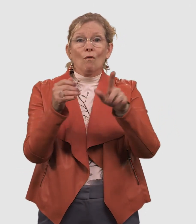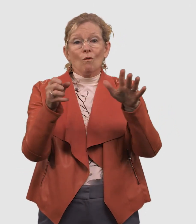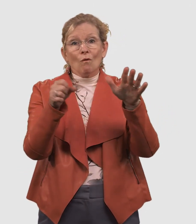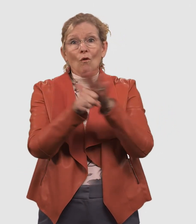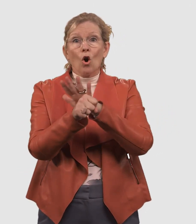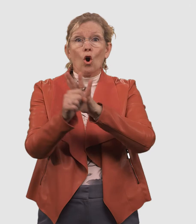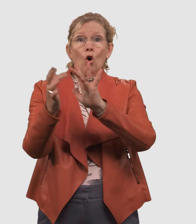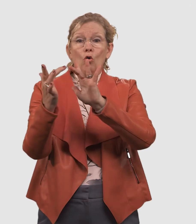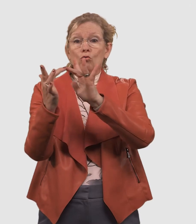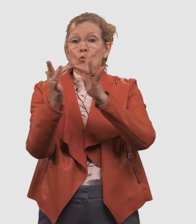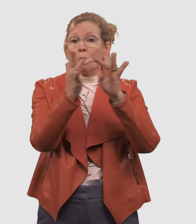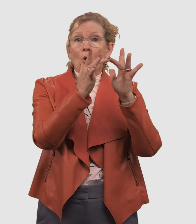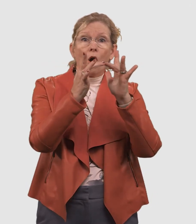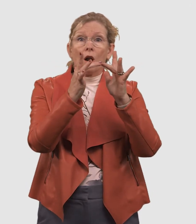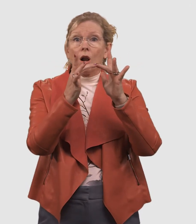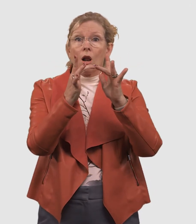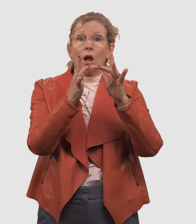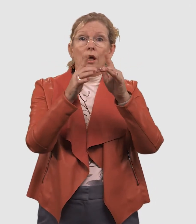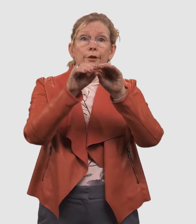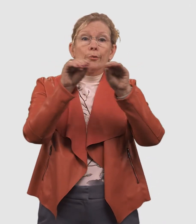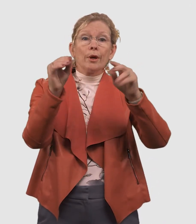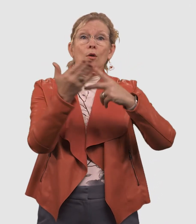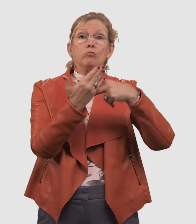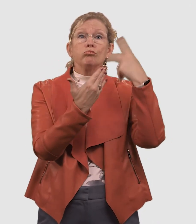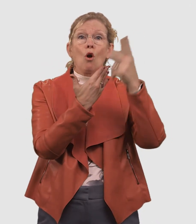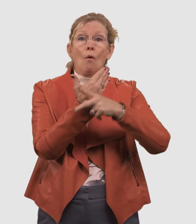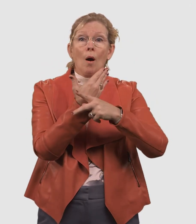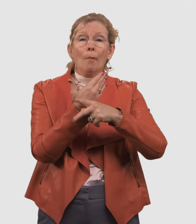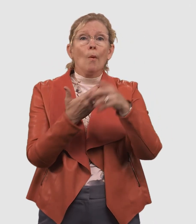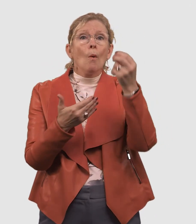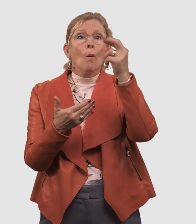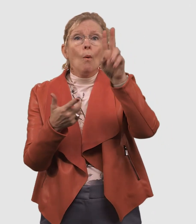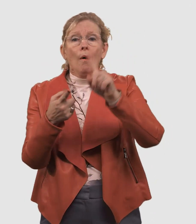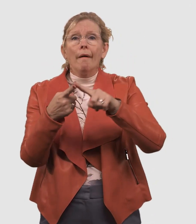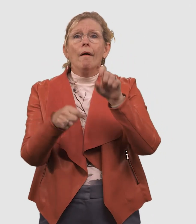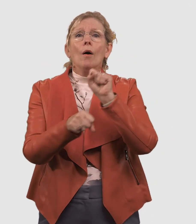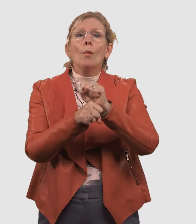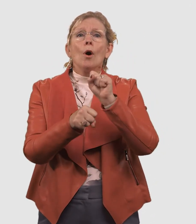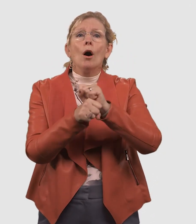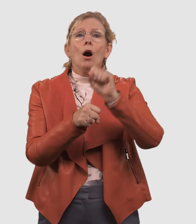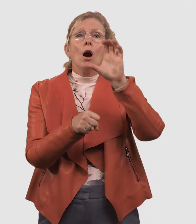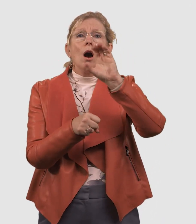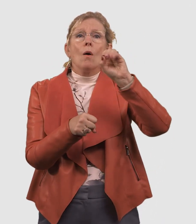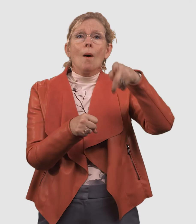· Students enrolled in fully remote online degree programs,